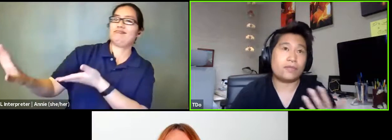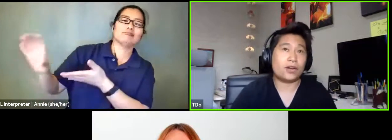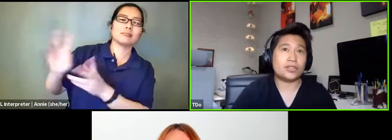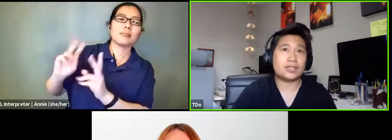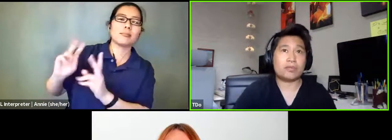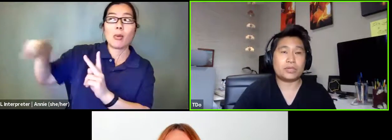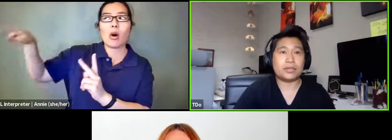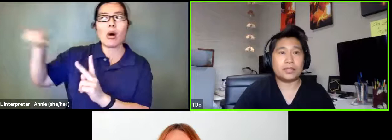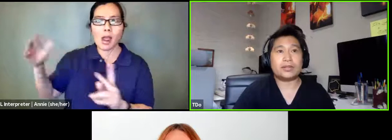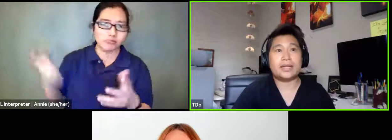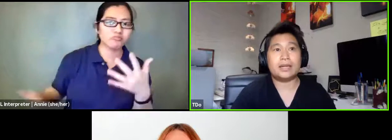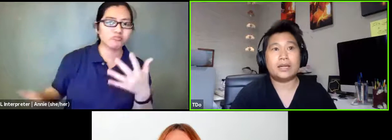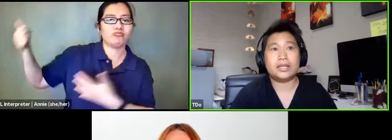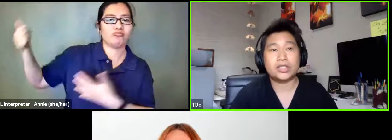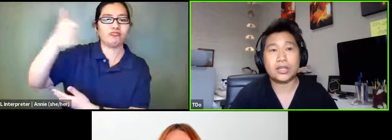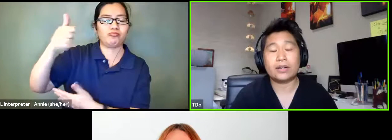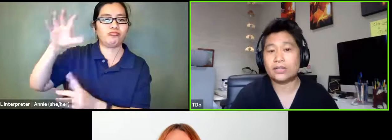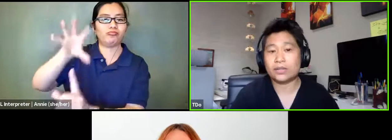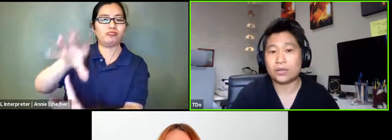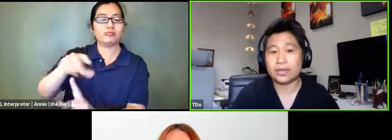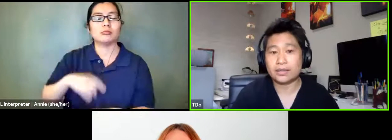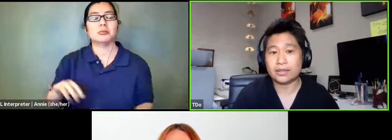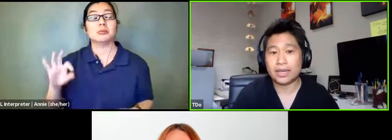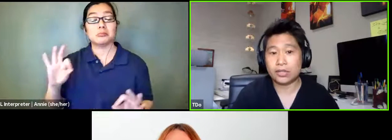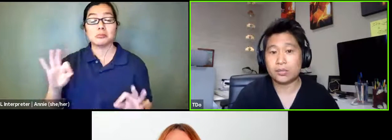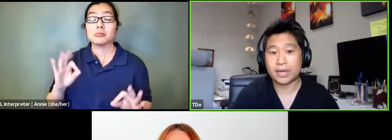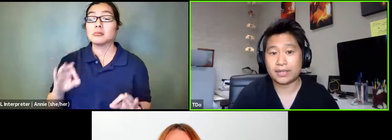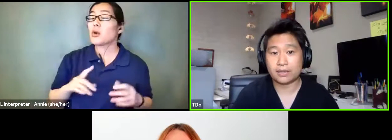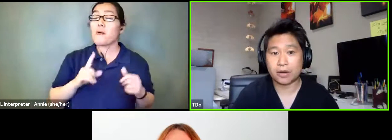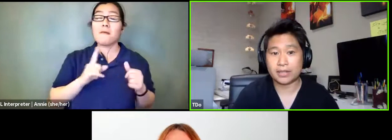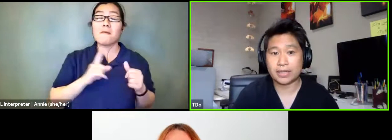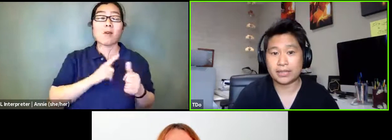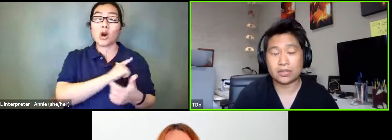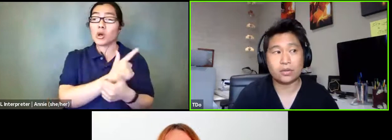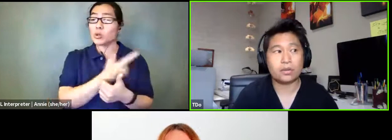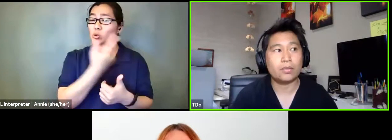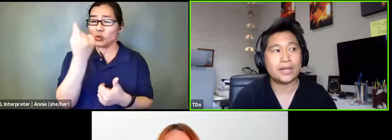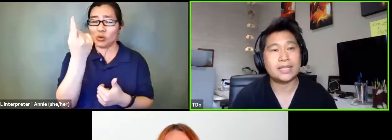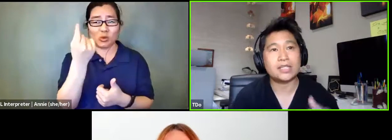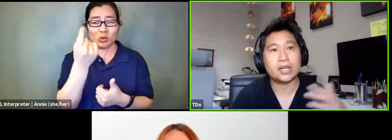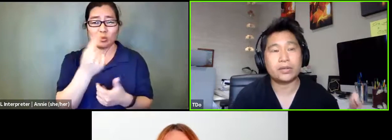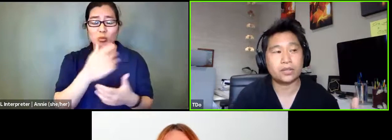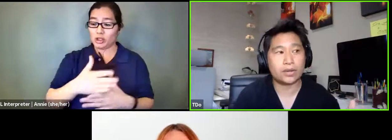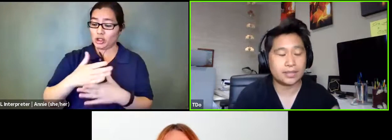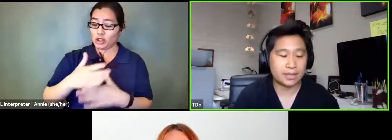The first step was literally sharing stories and humanizing the process. When I say sharing stories